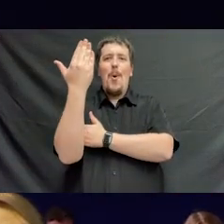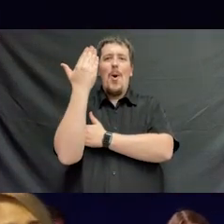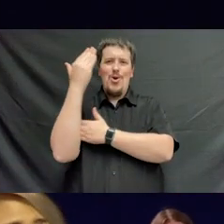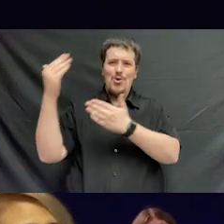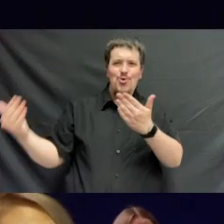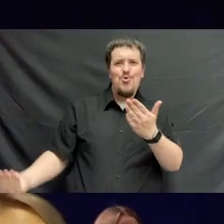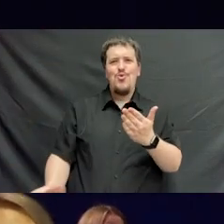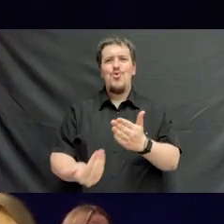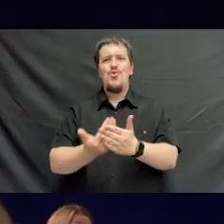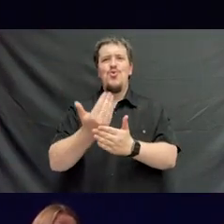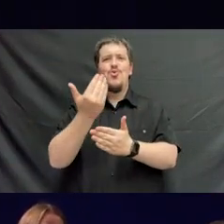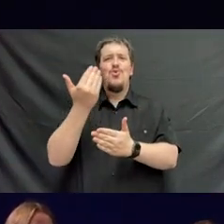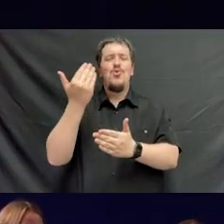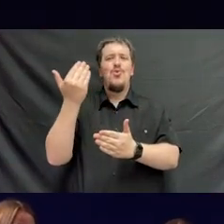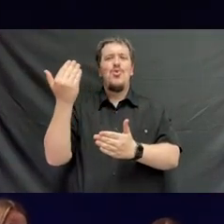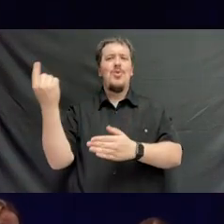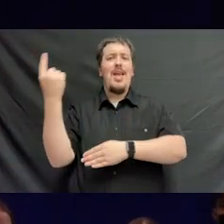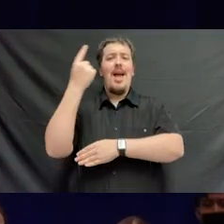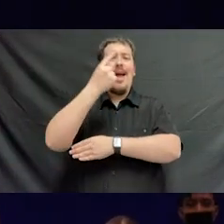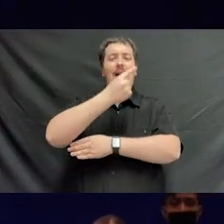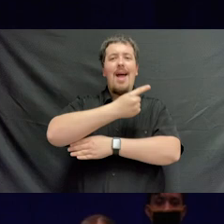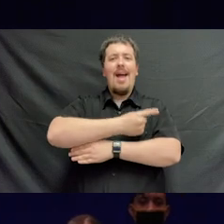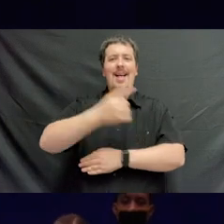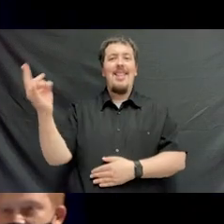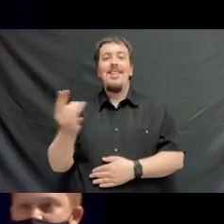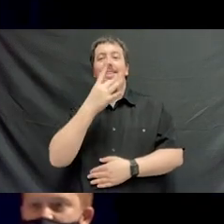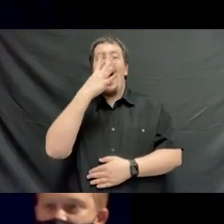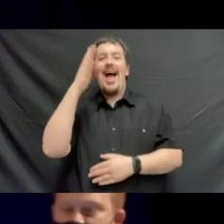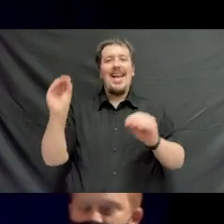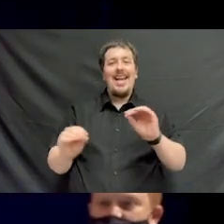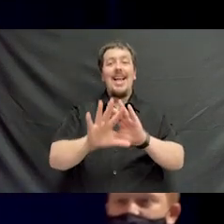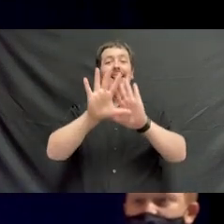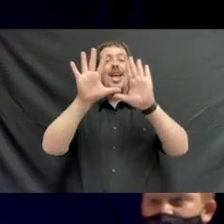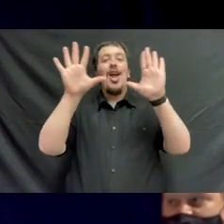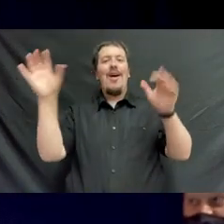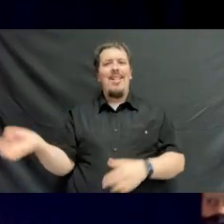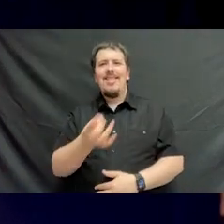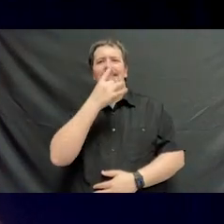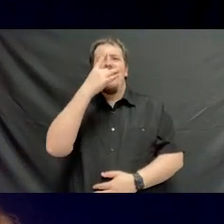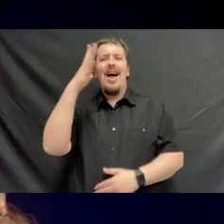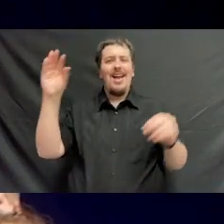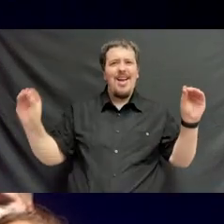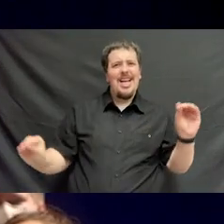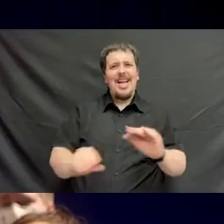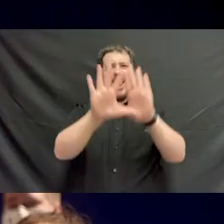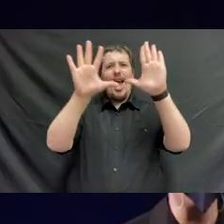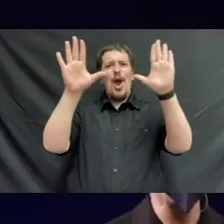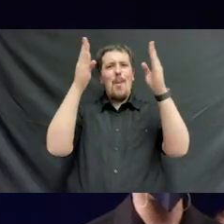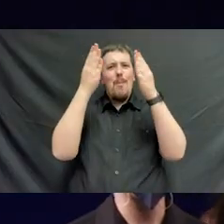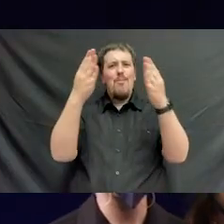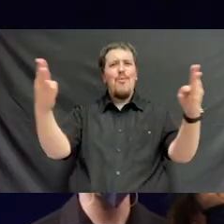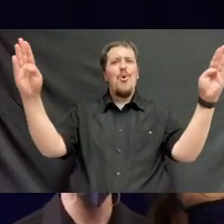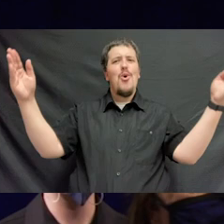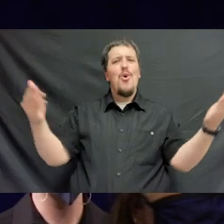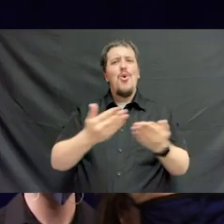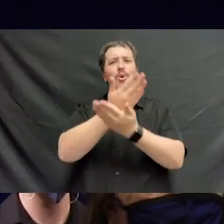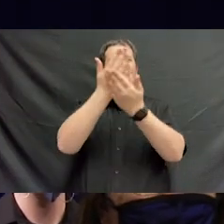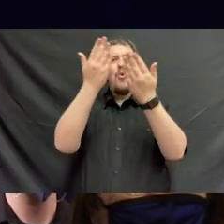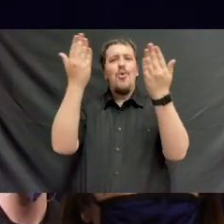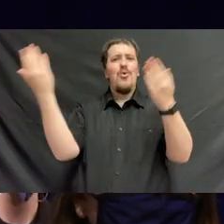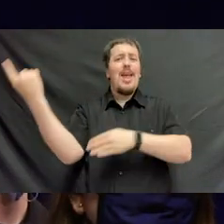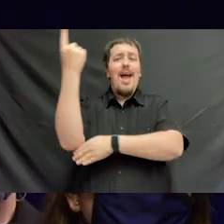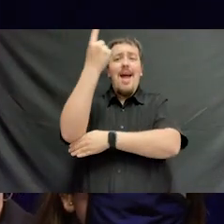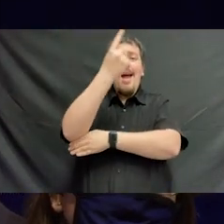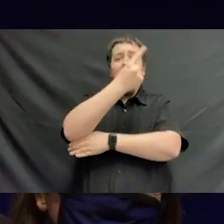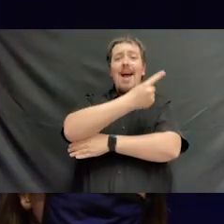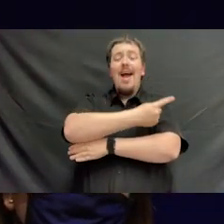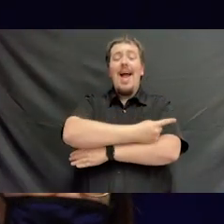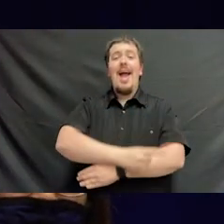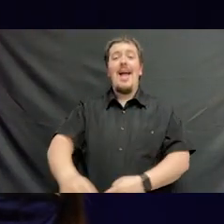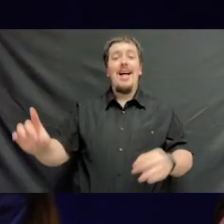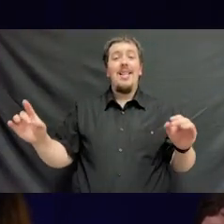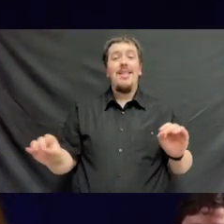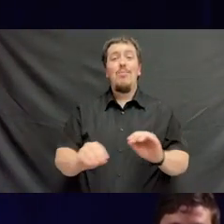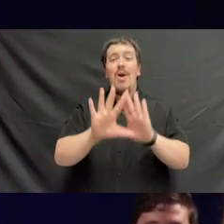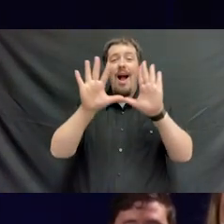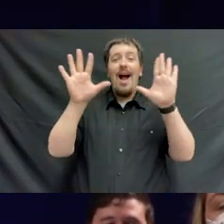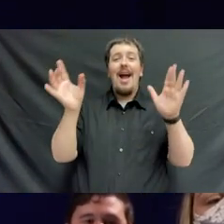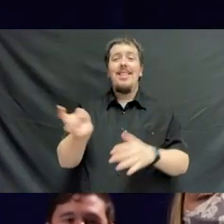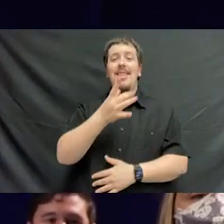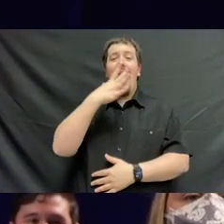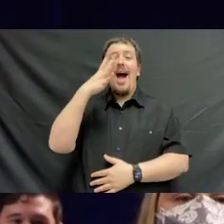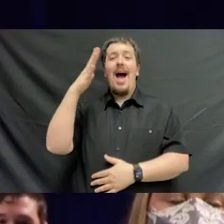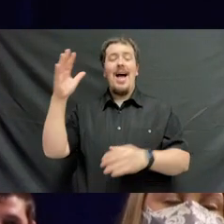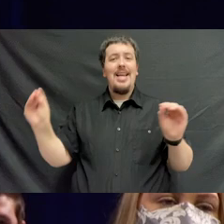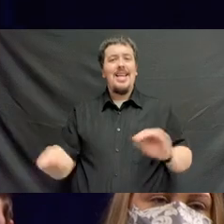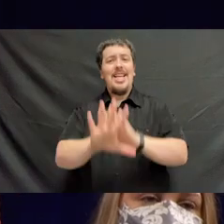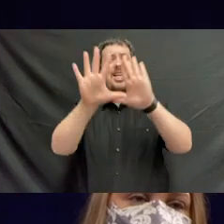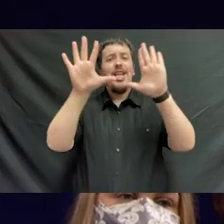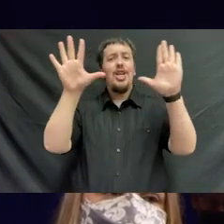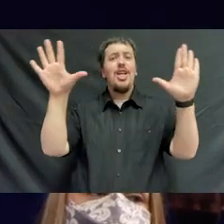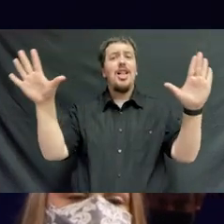Light of a clear blue